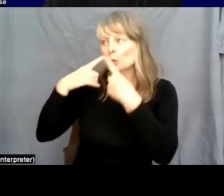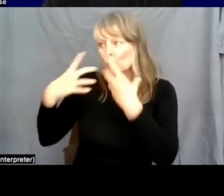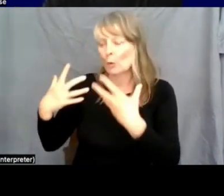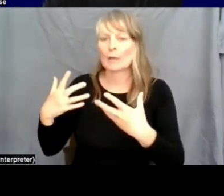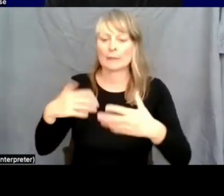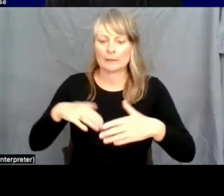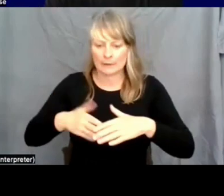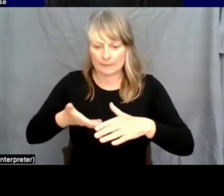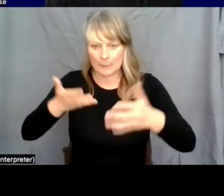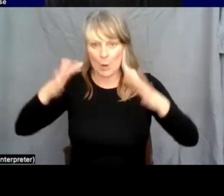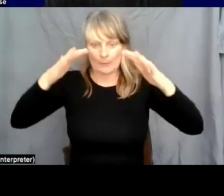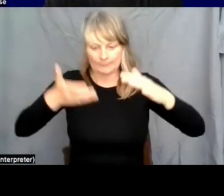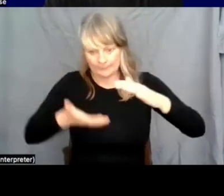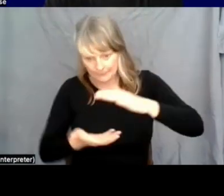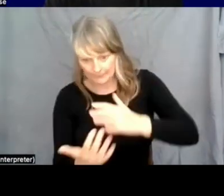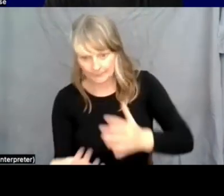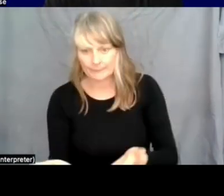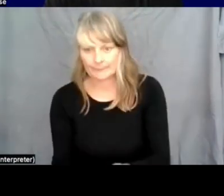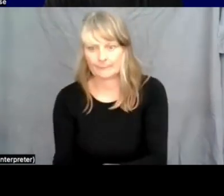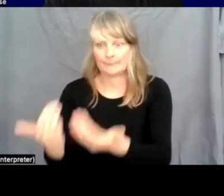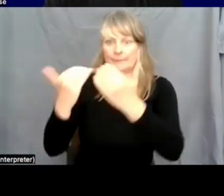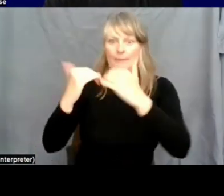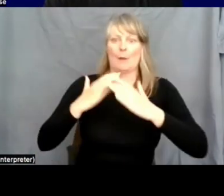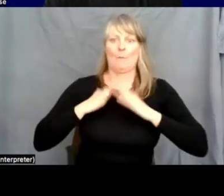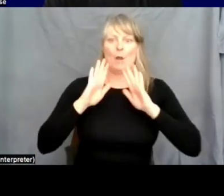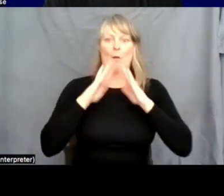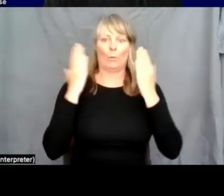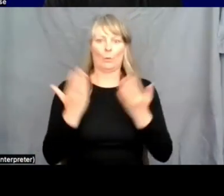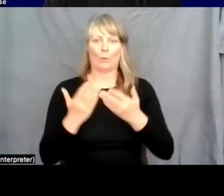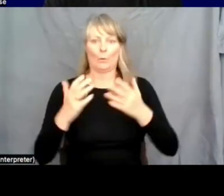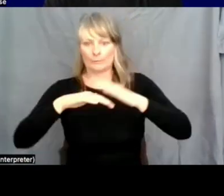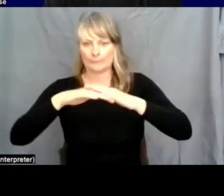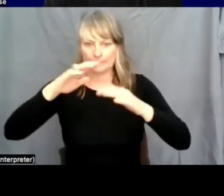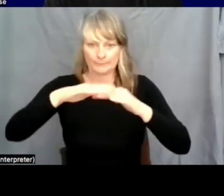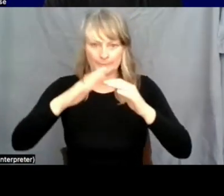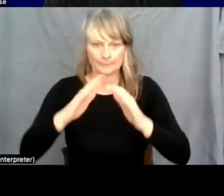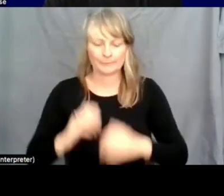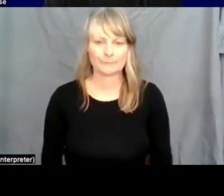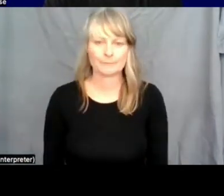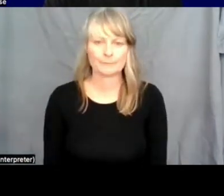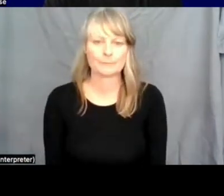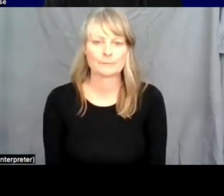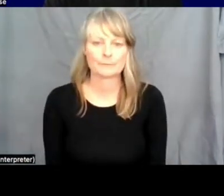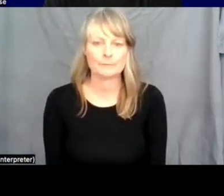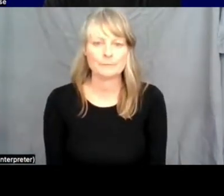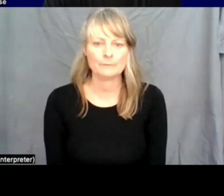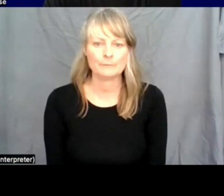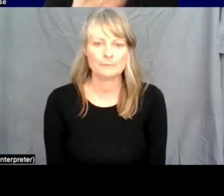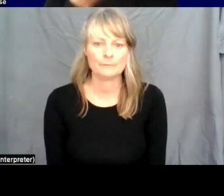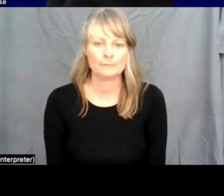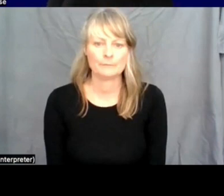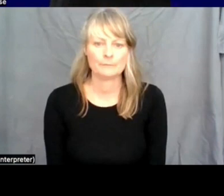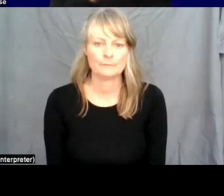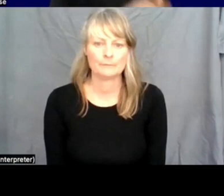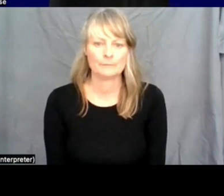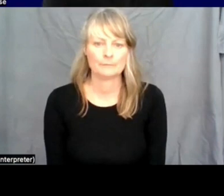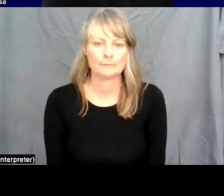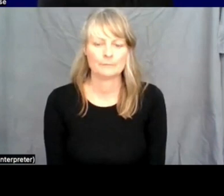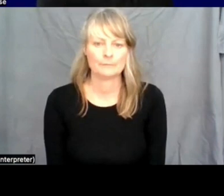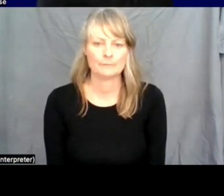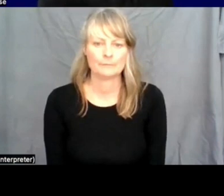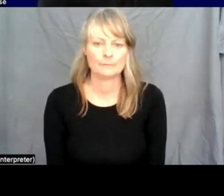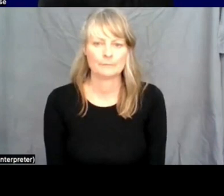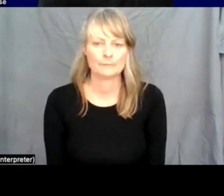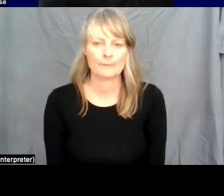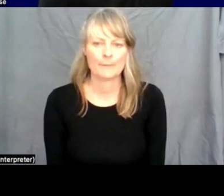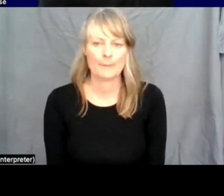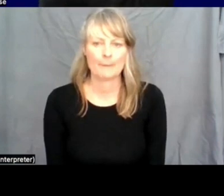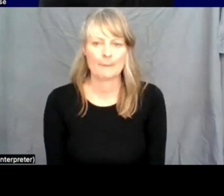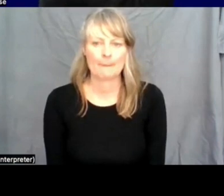and inviting her into my world and what I'm experiencing. So here we have a short introduction.